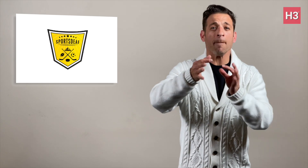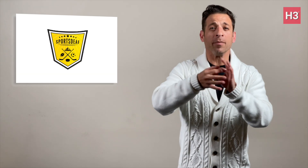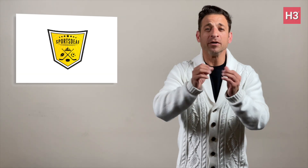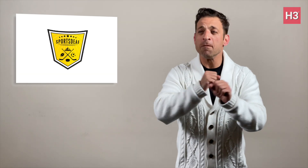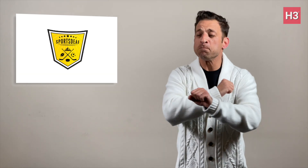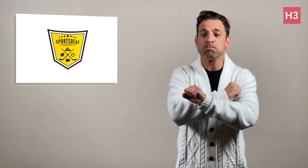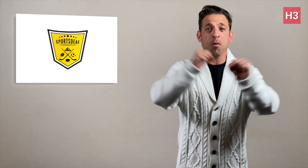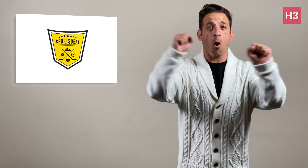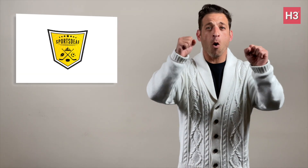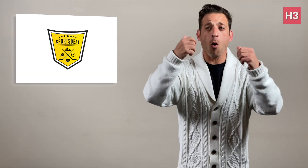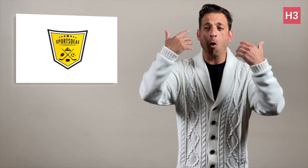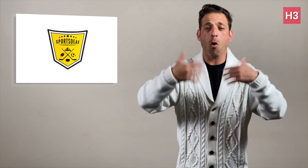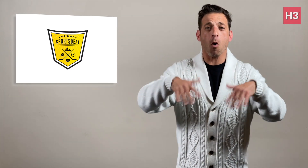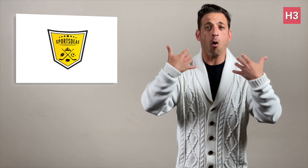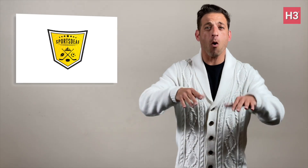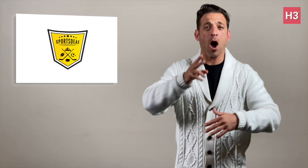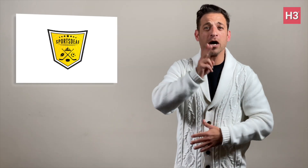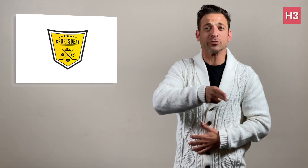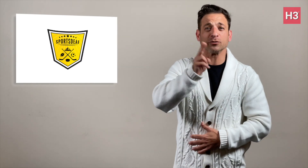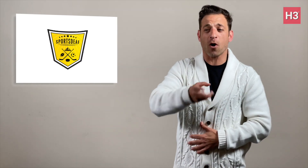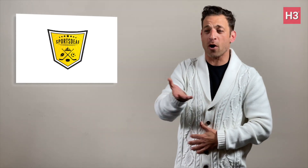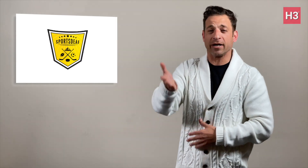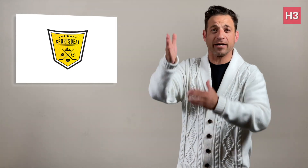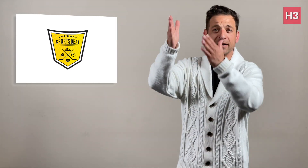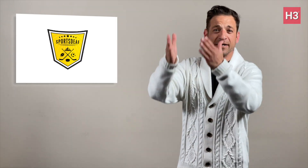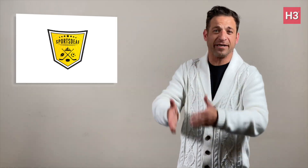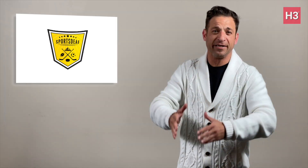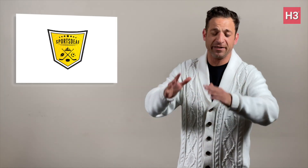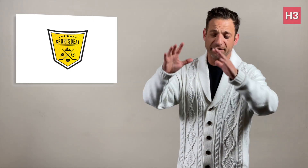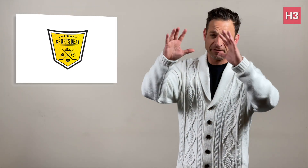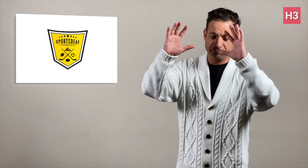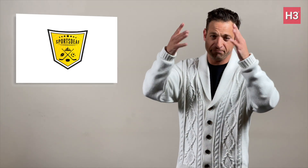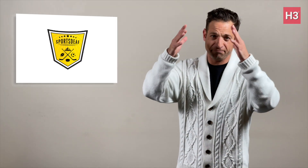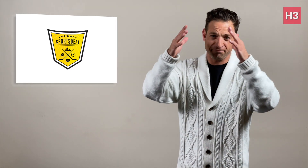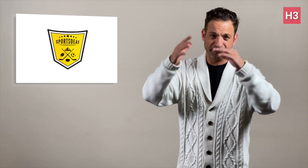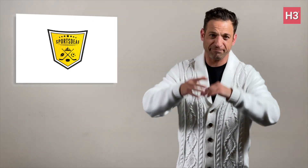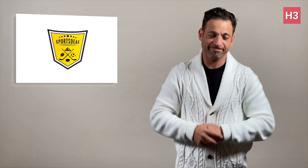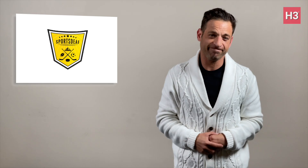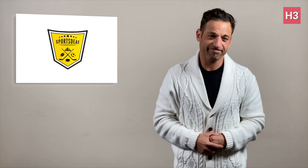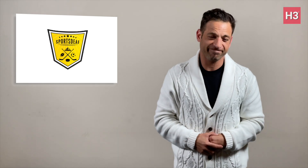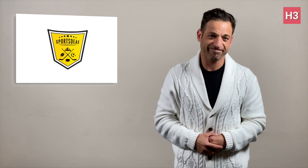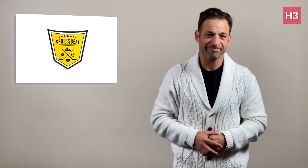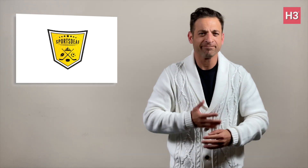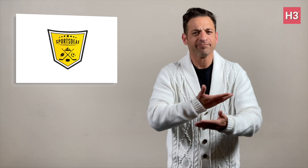marking her place in history.